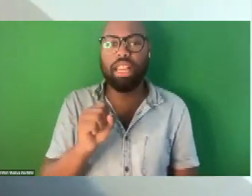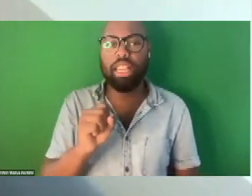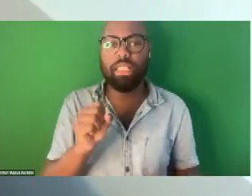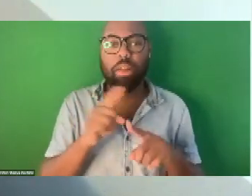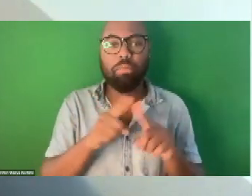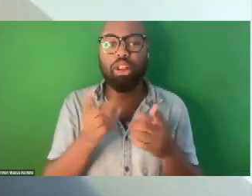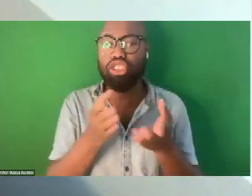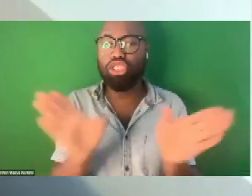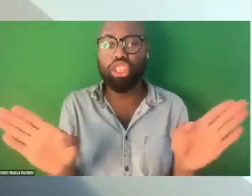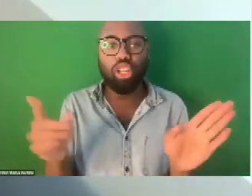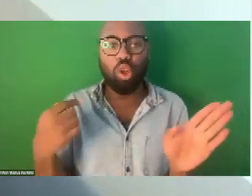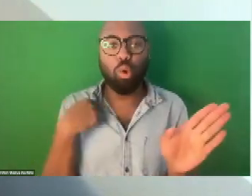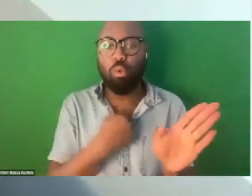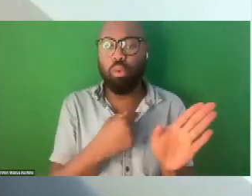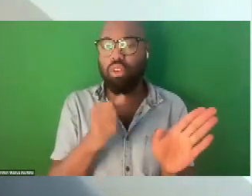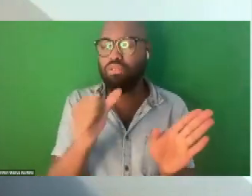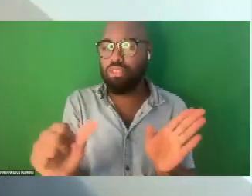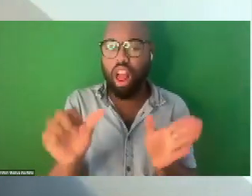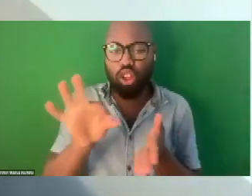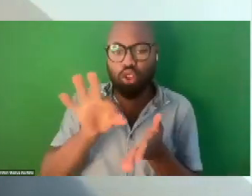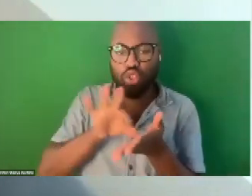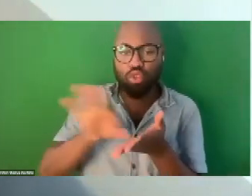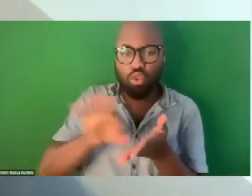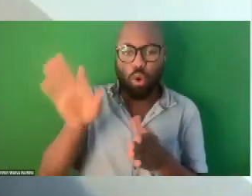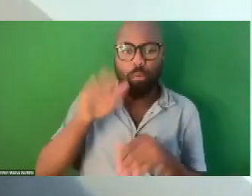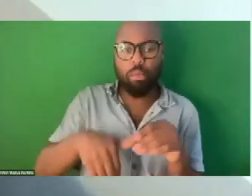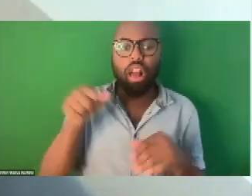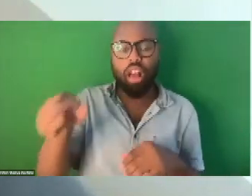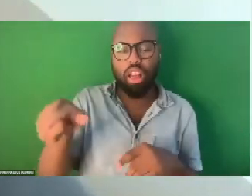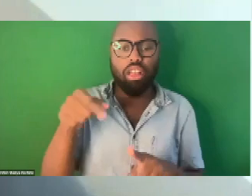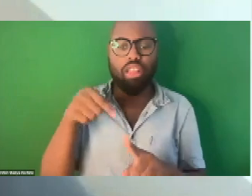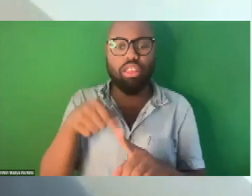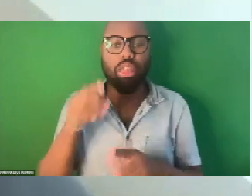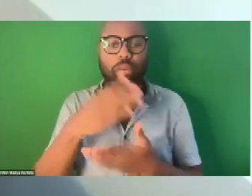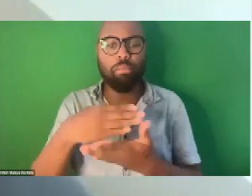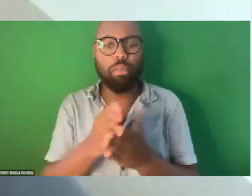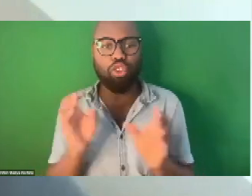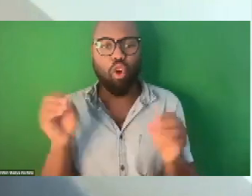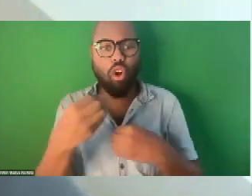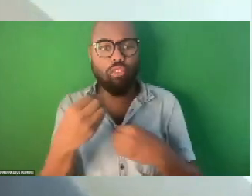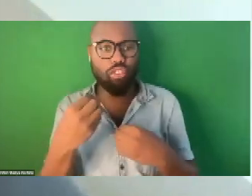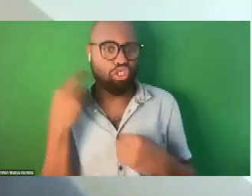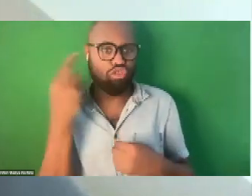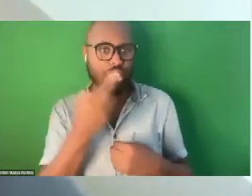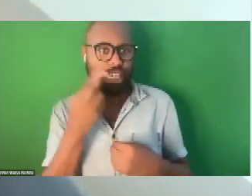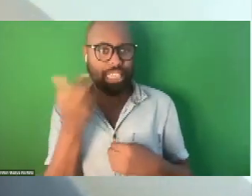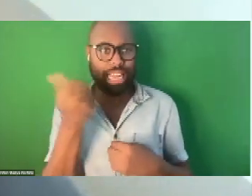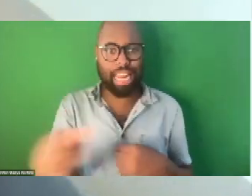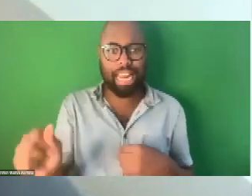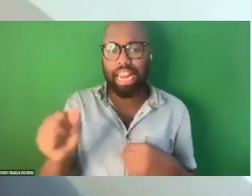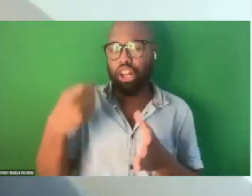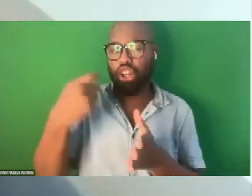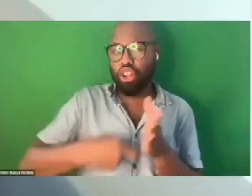not scored by the Congressional Budget Office as realizing any cost savings on the institutional side.